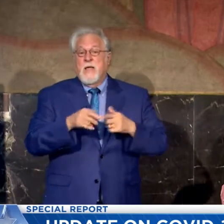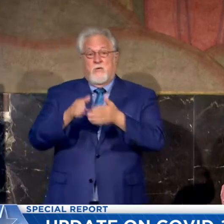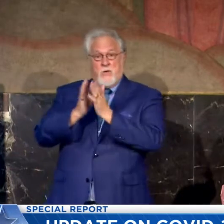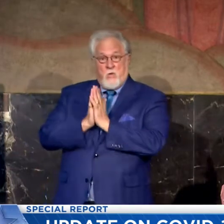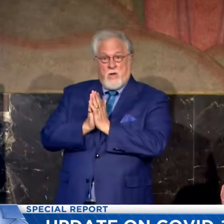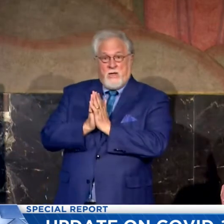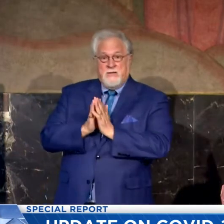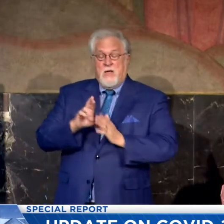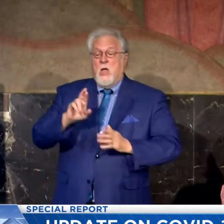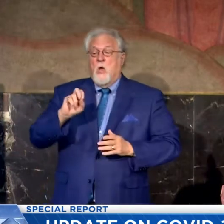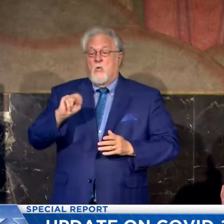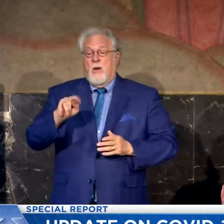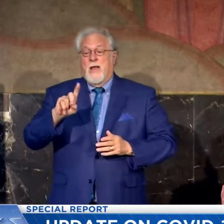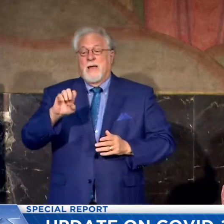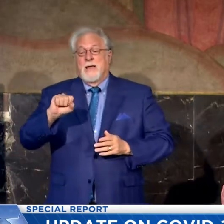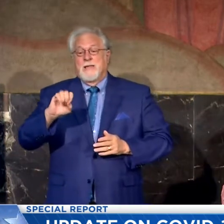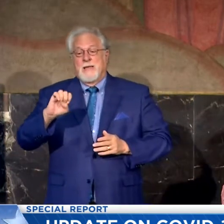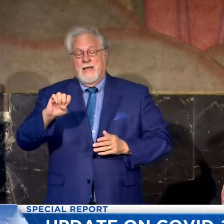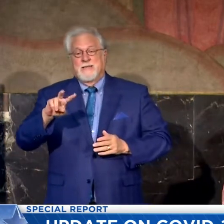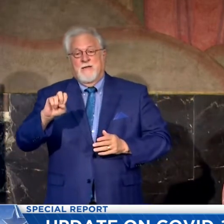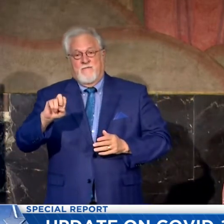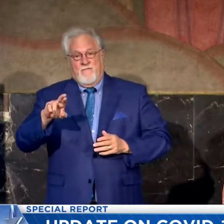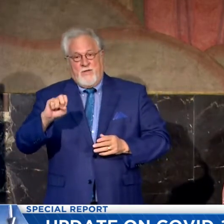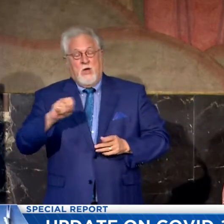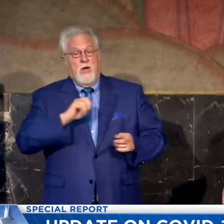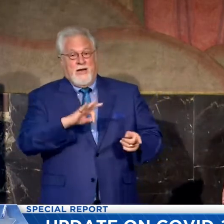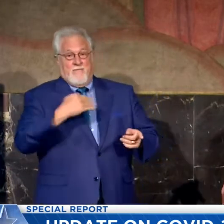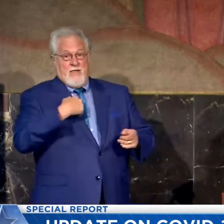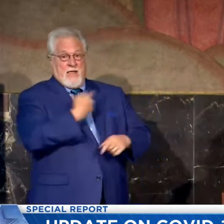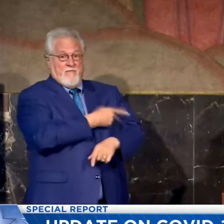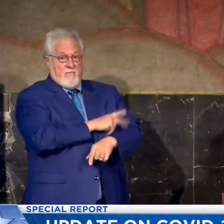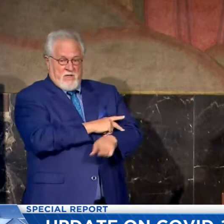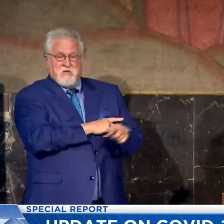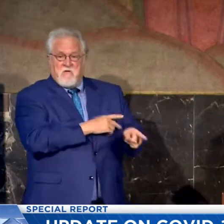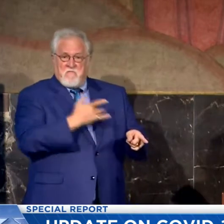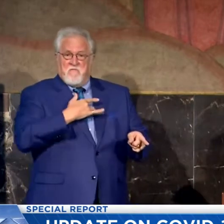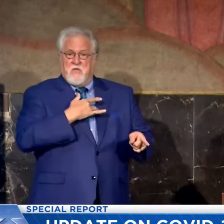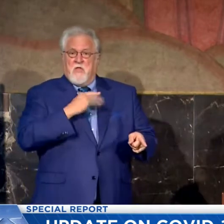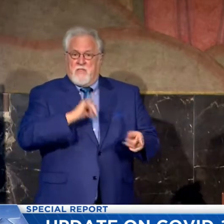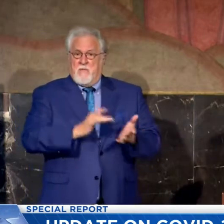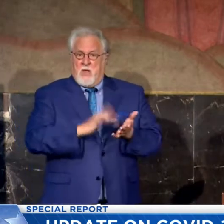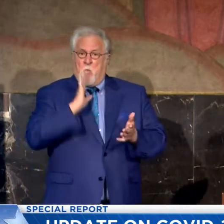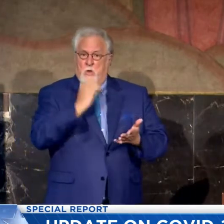HOSPITALS WITH FEWER THAN FIVE COVID-19 IN PATIENTS CAN